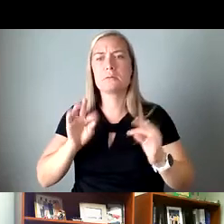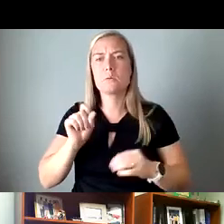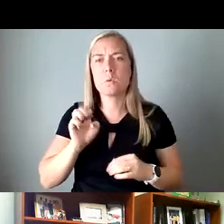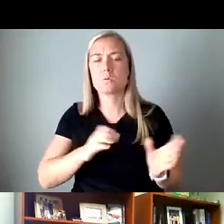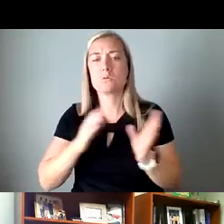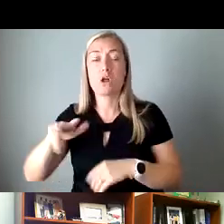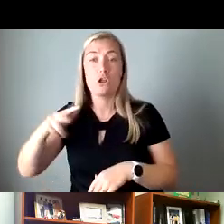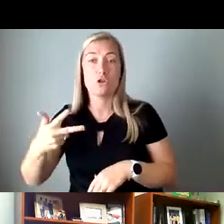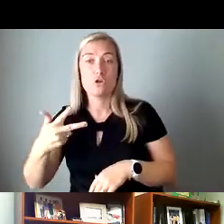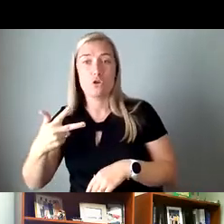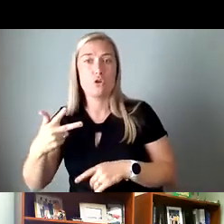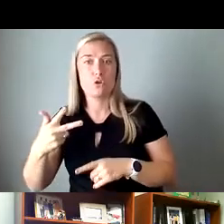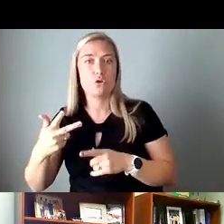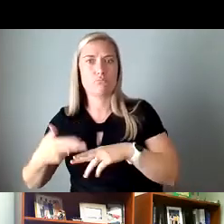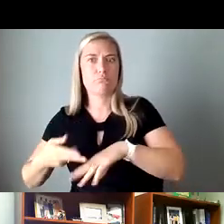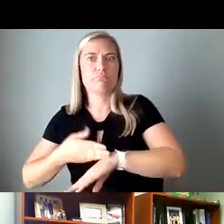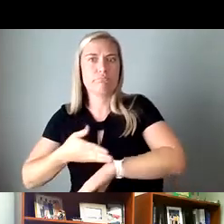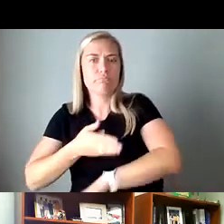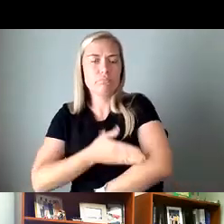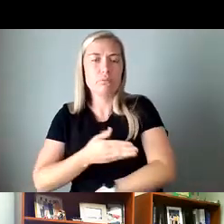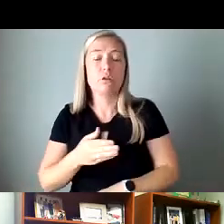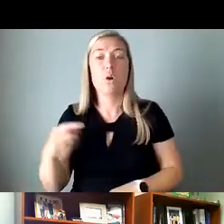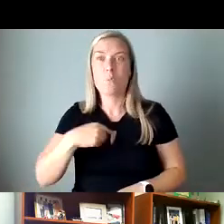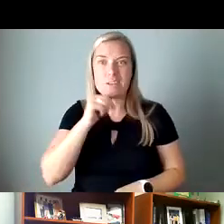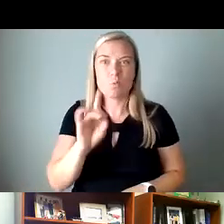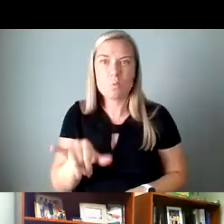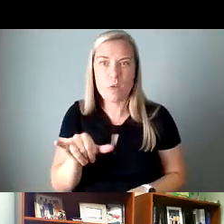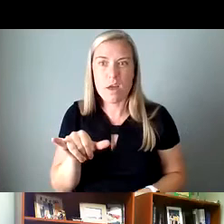doing that which would have taken many years. We actually allowed these phases to overlap